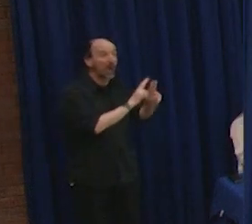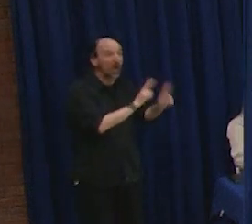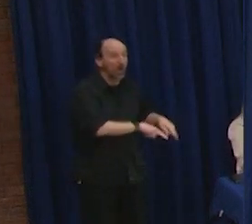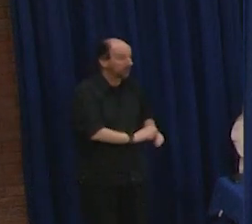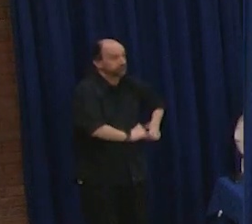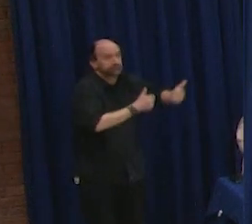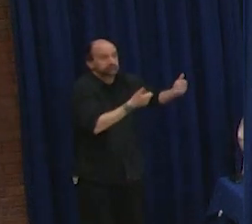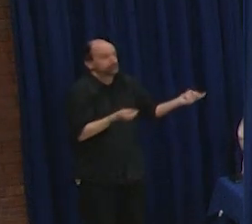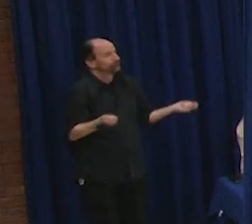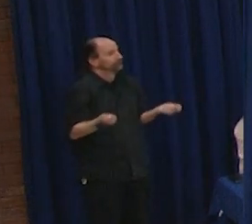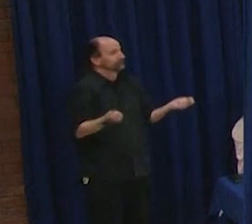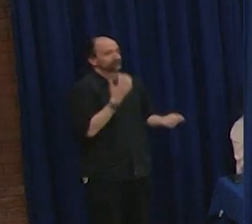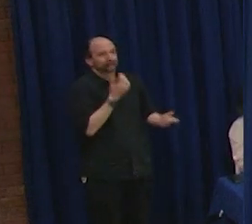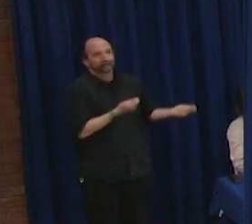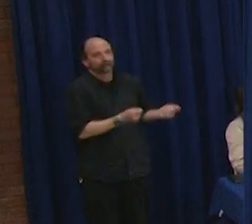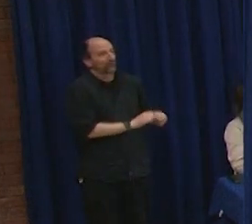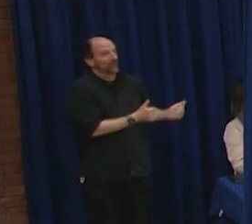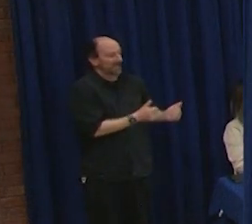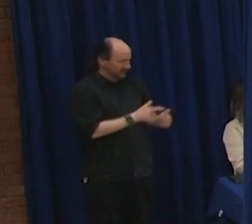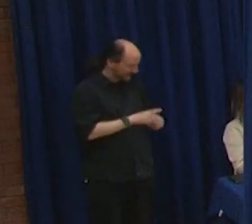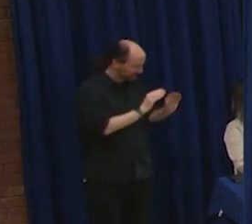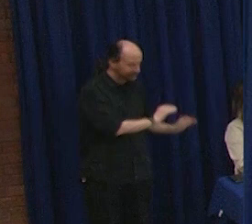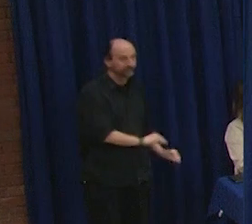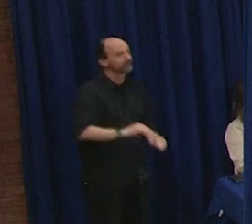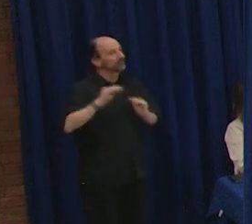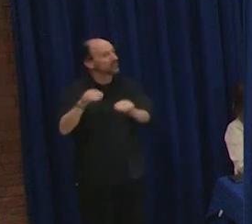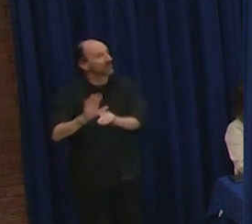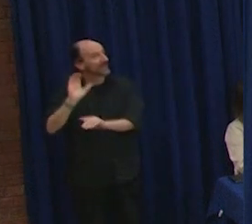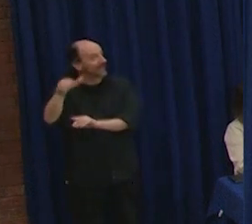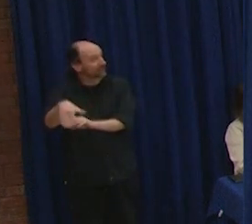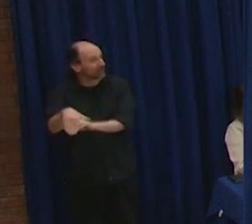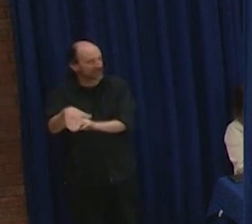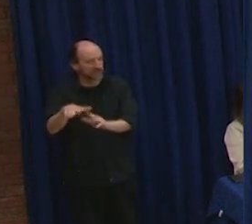to University, because what's happened at home they've had a lot of scaffolding, so they've had a